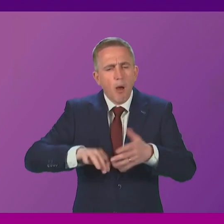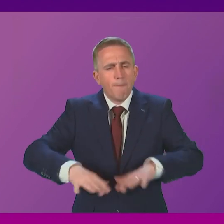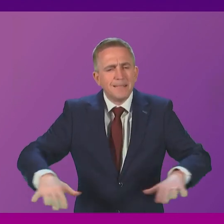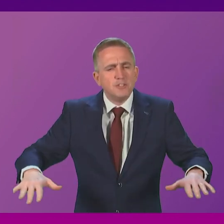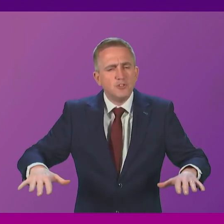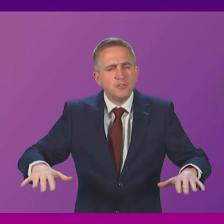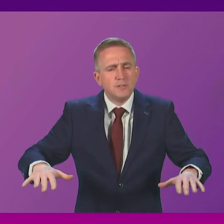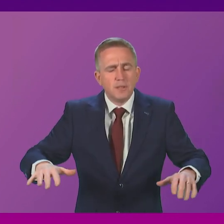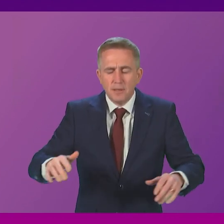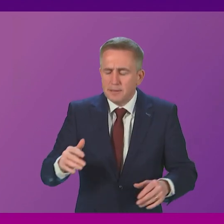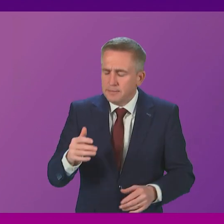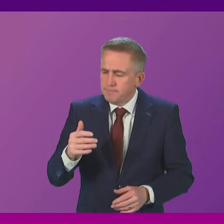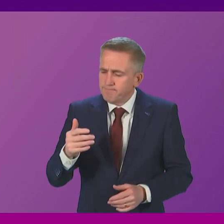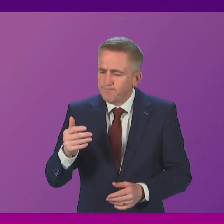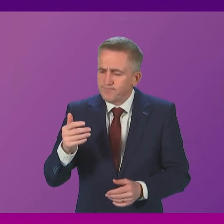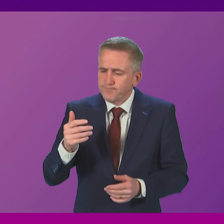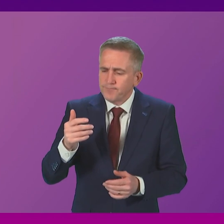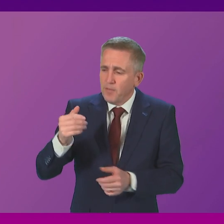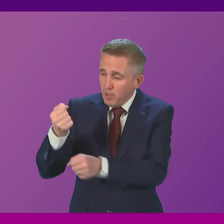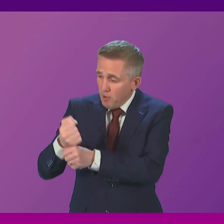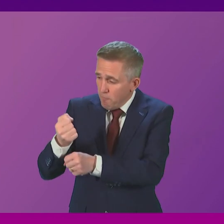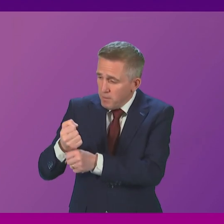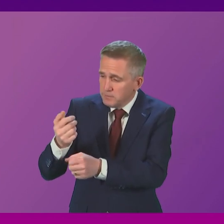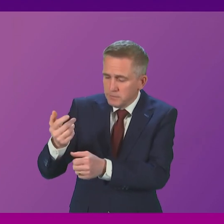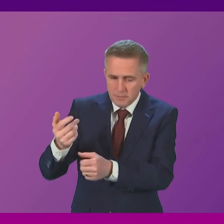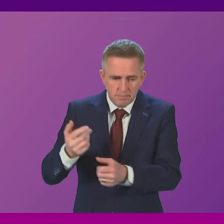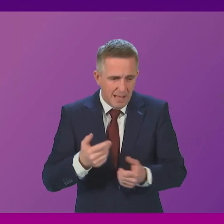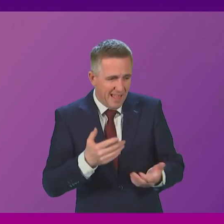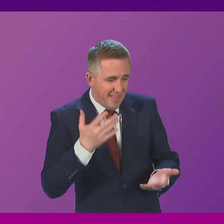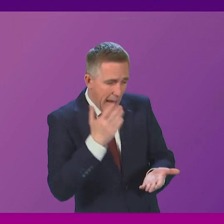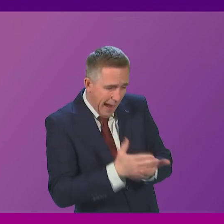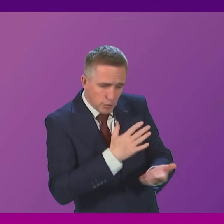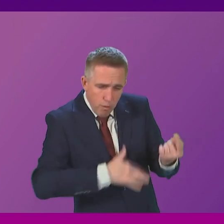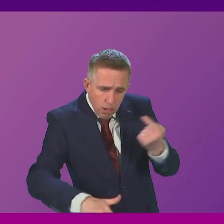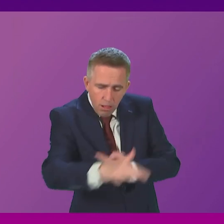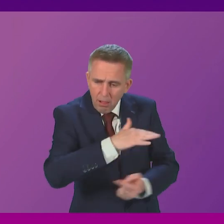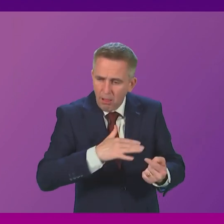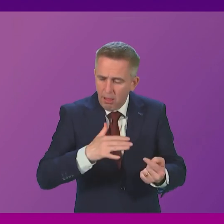There is a disconnect between the focus of the governing parties and the needs and interests of this country.